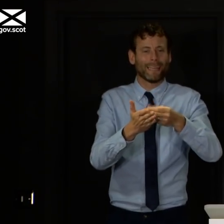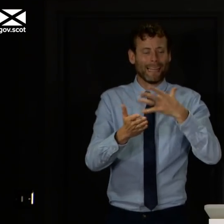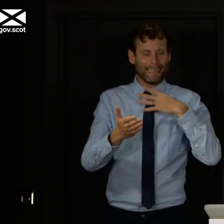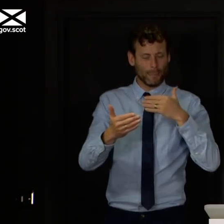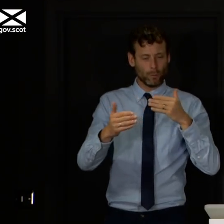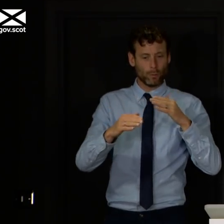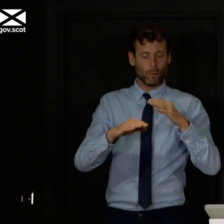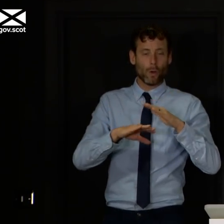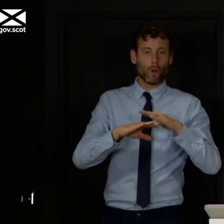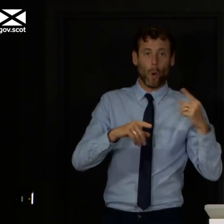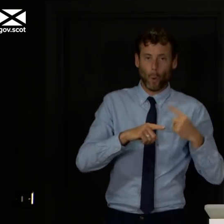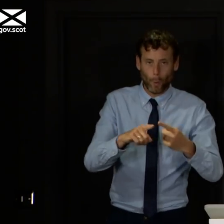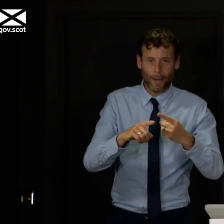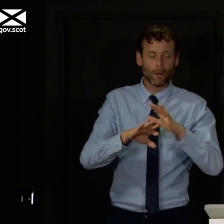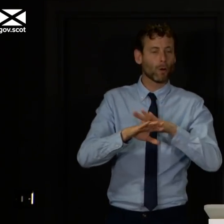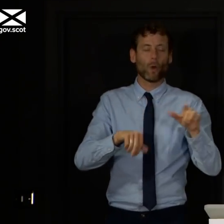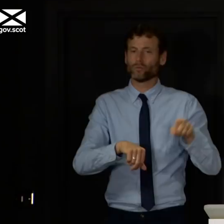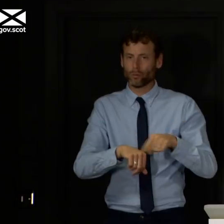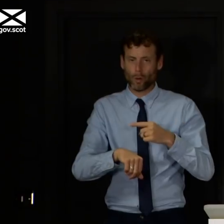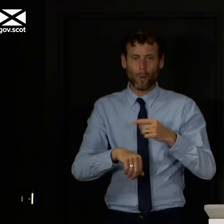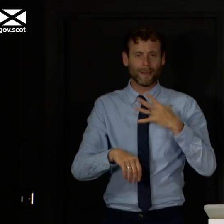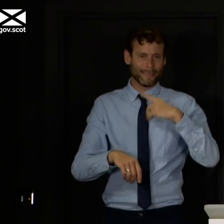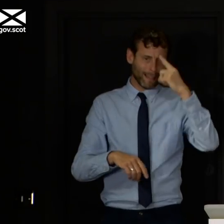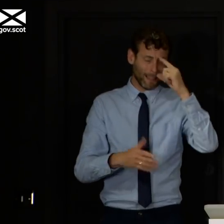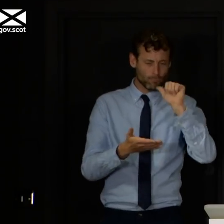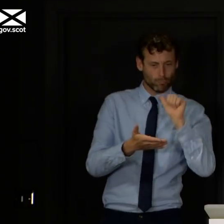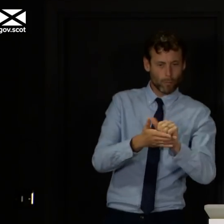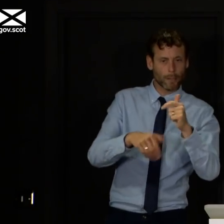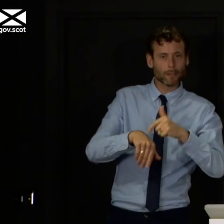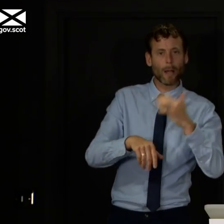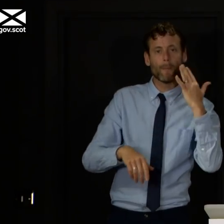right interdependencies is vital. And that's why going back to my answer to Glenn, I'm